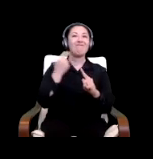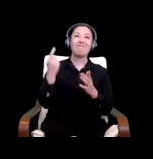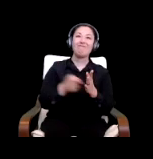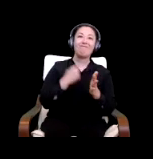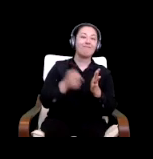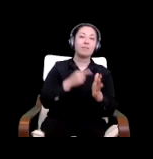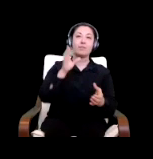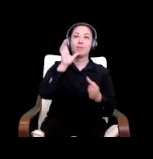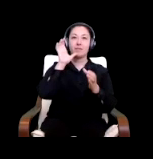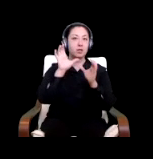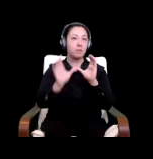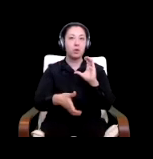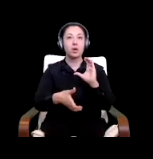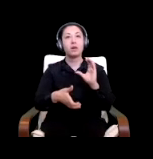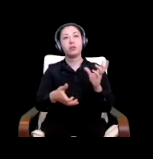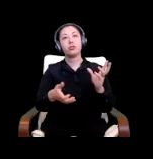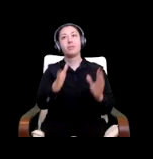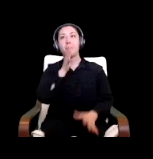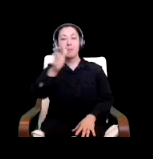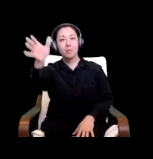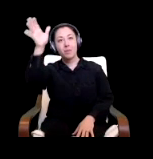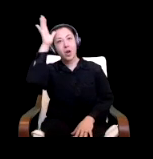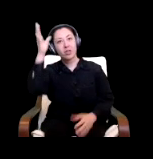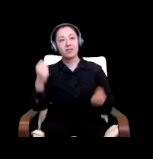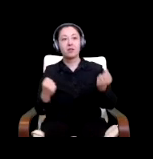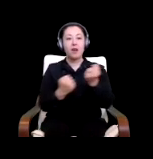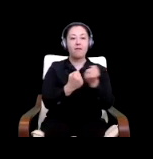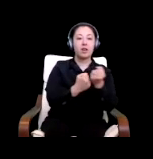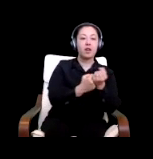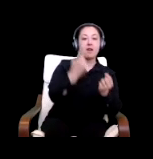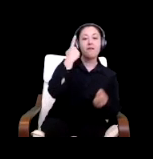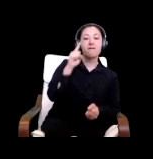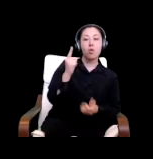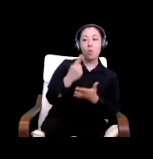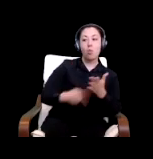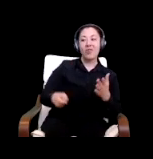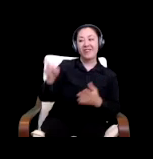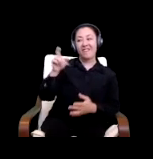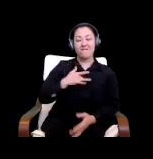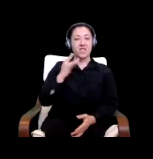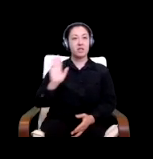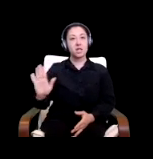are advocating for what they think their child needs and the school professionals, there's